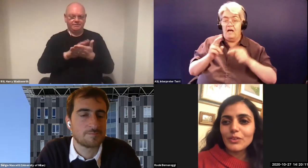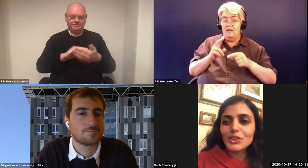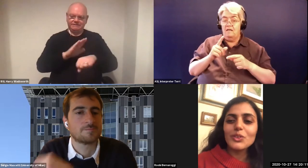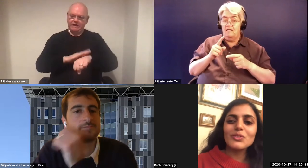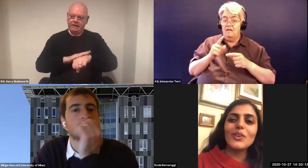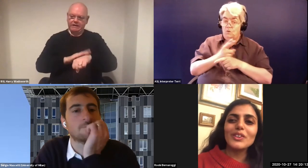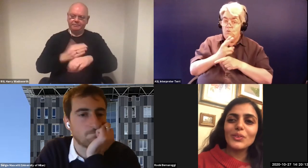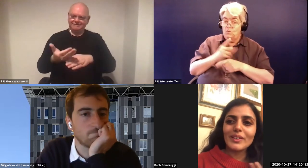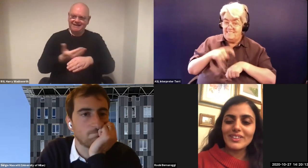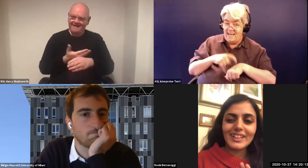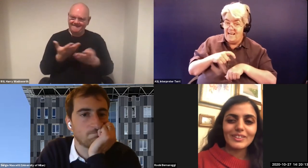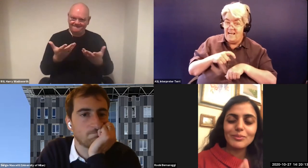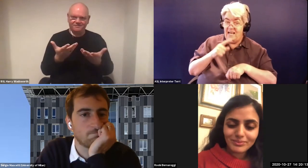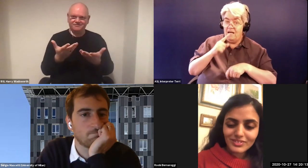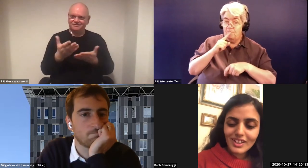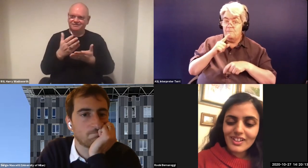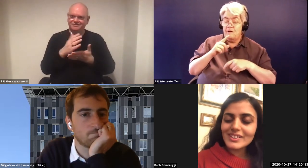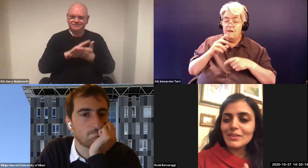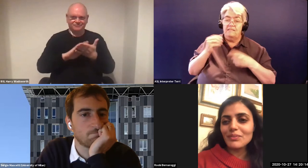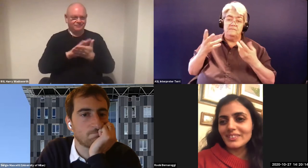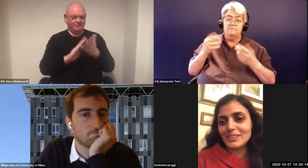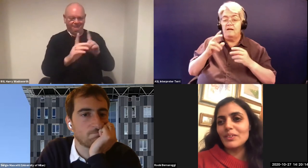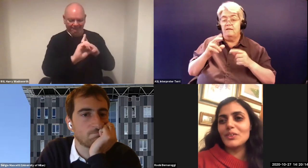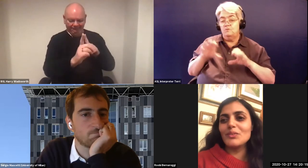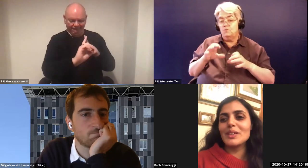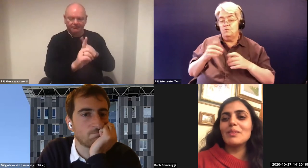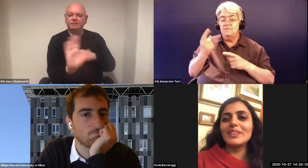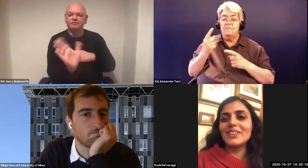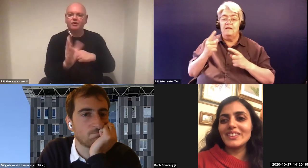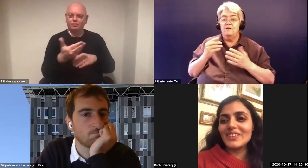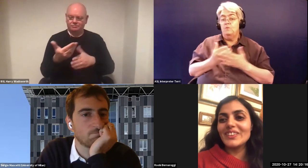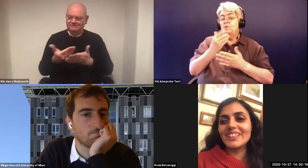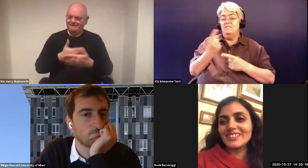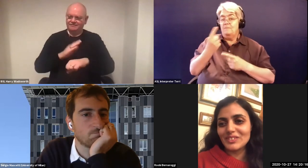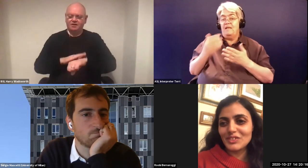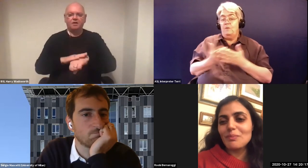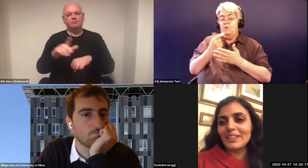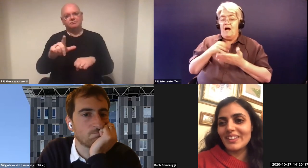could use for doing like uh something something new for example I started learning to play a